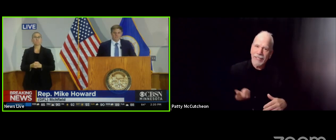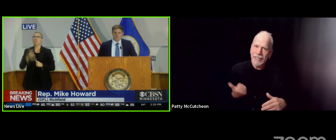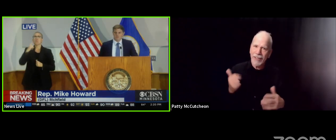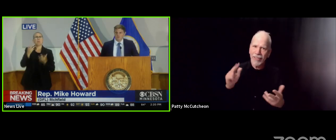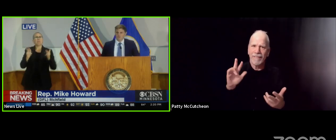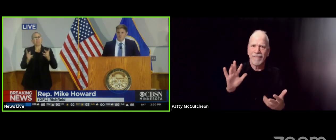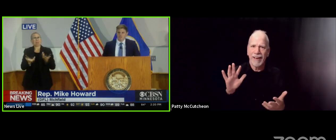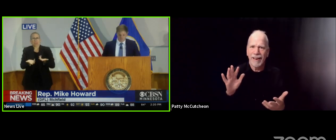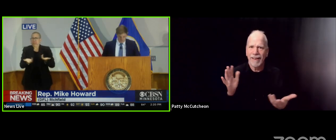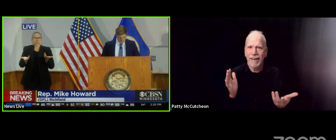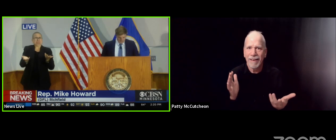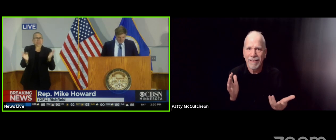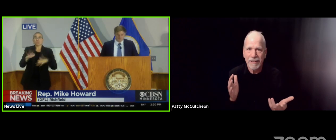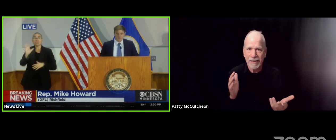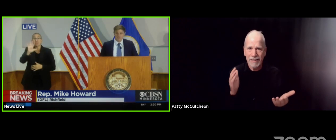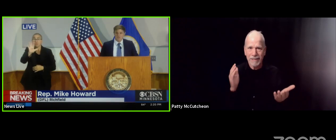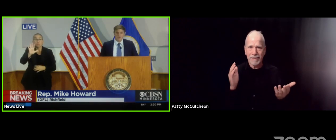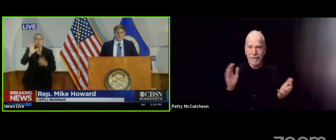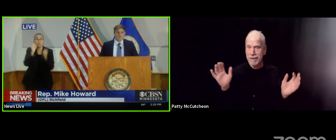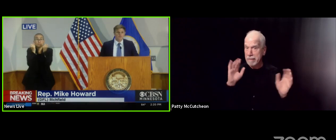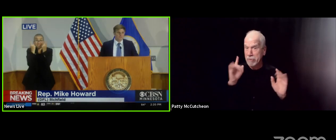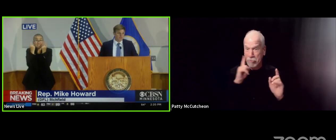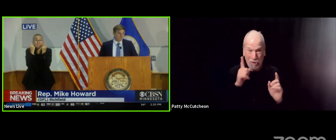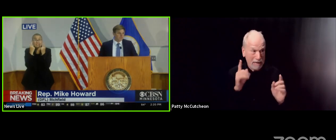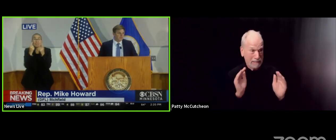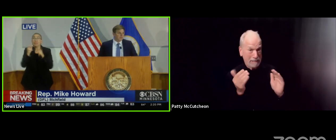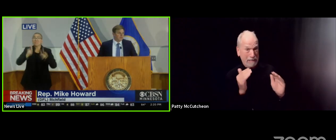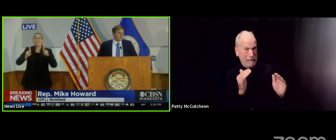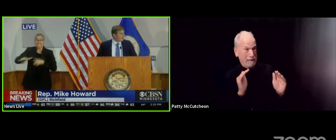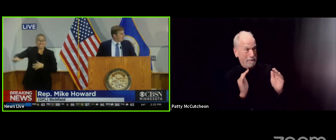MINNESOTANS ACROSS THE STATE, THIS IS A LIFE OR DEATH CHANGE.